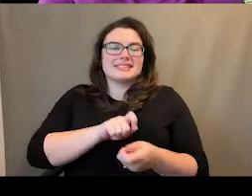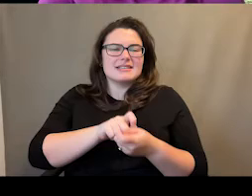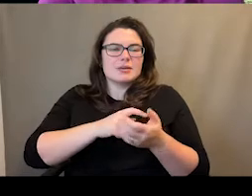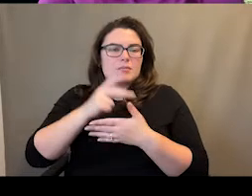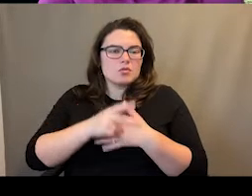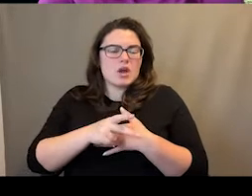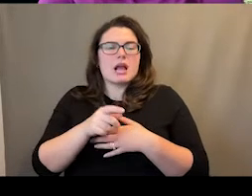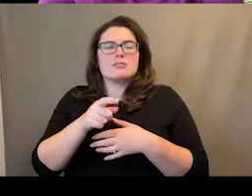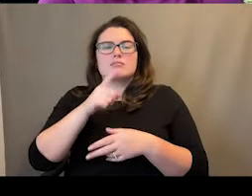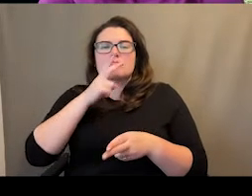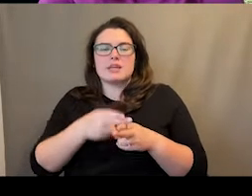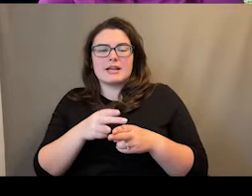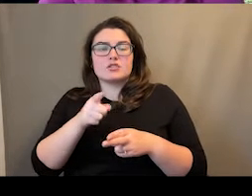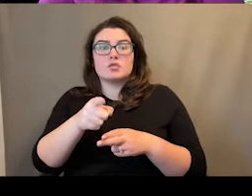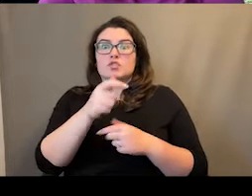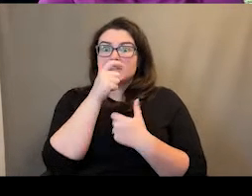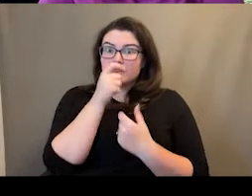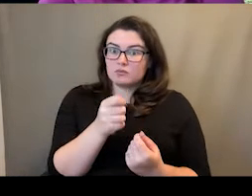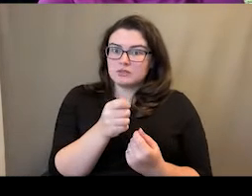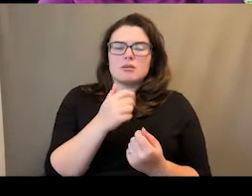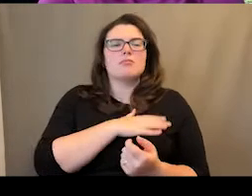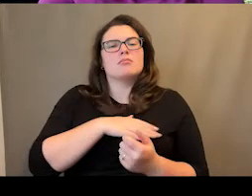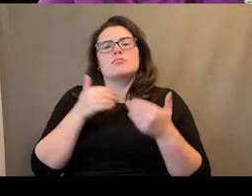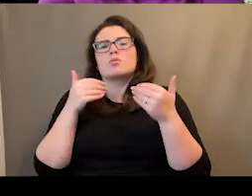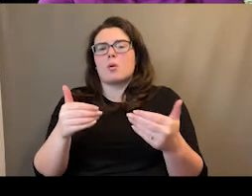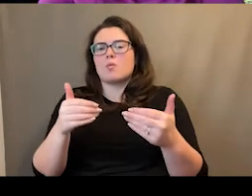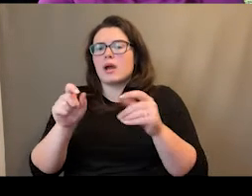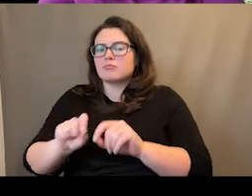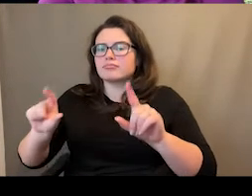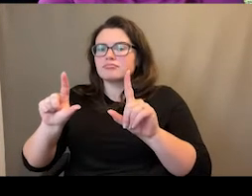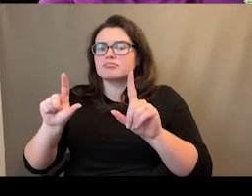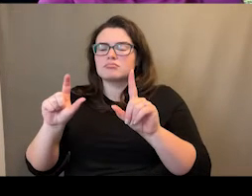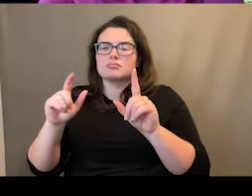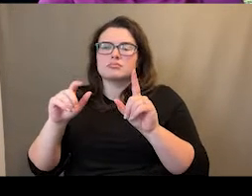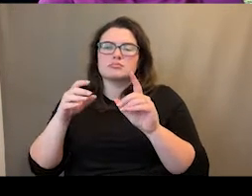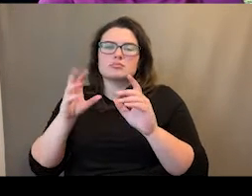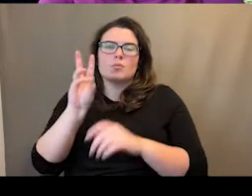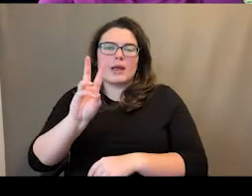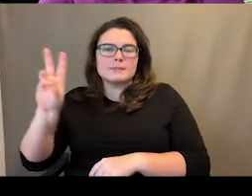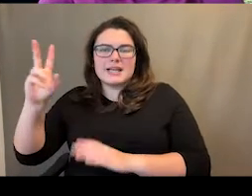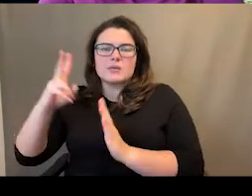that are mentioned that pick your interest, please go to the program description web page and read a little bit more about it.